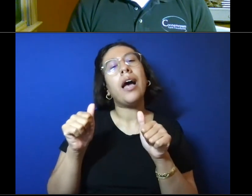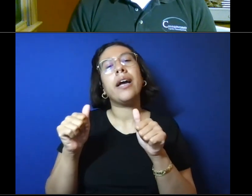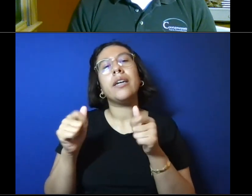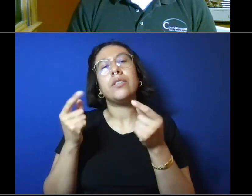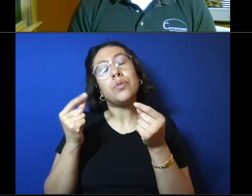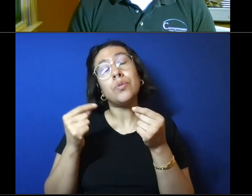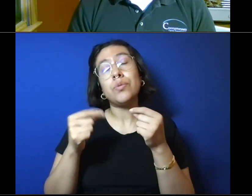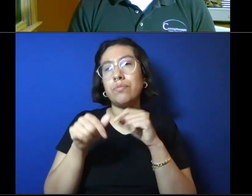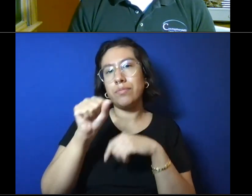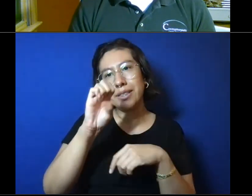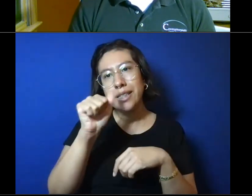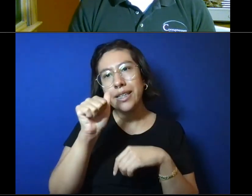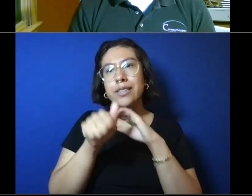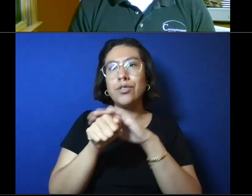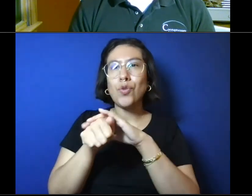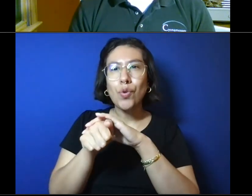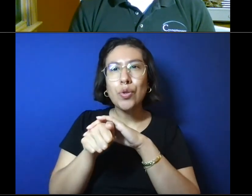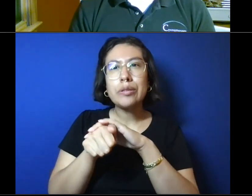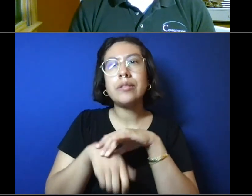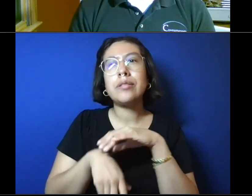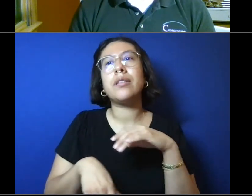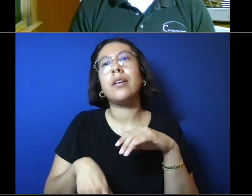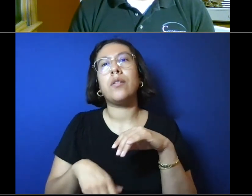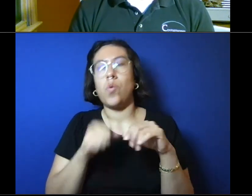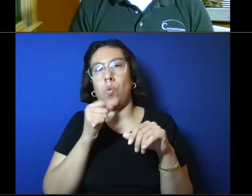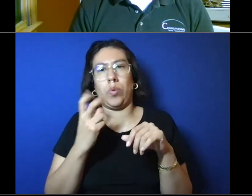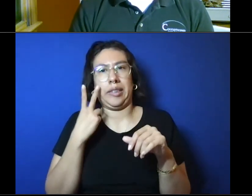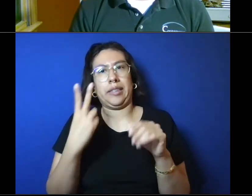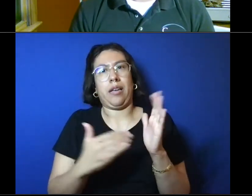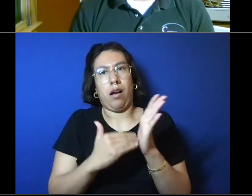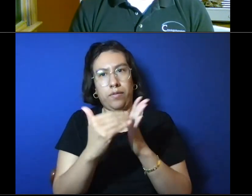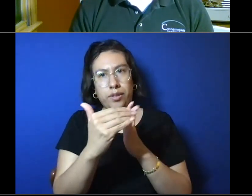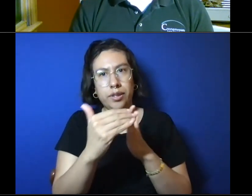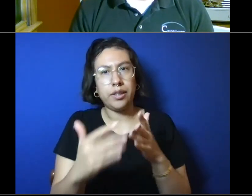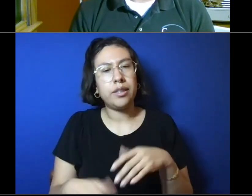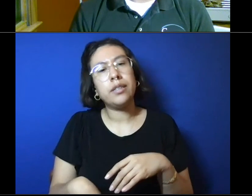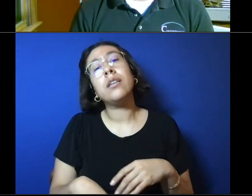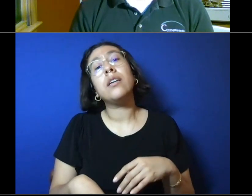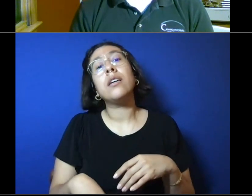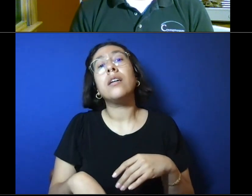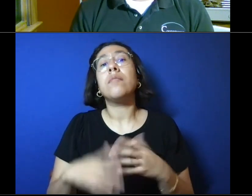even though they're around, we don't necessarily see them. So even though it might be the right time of year